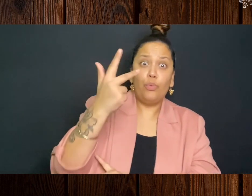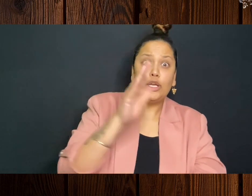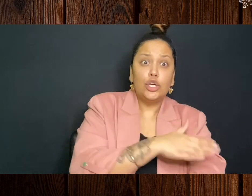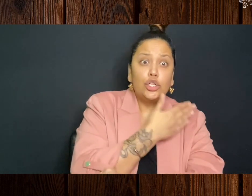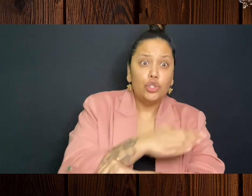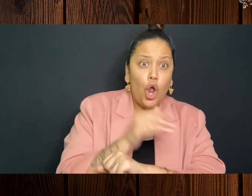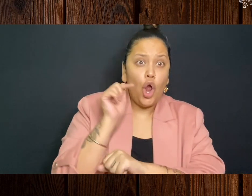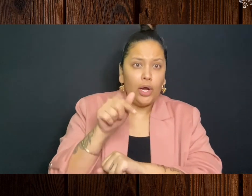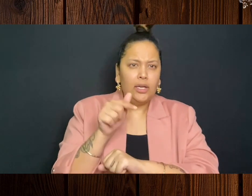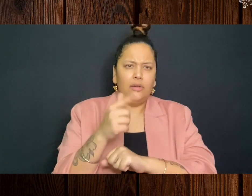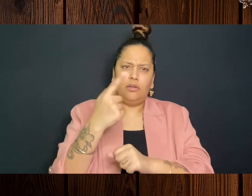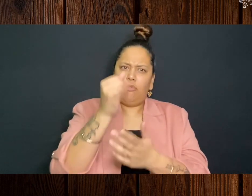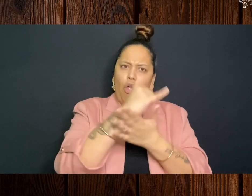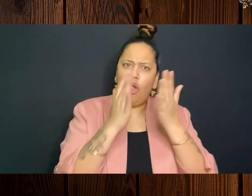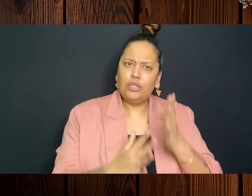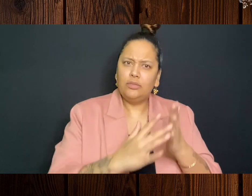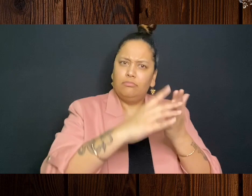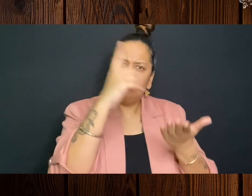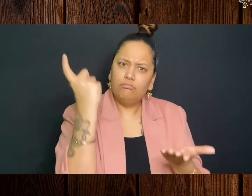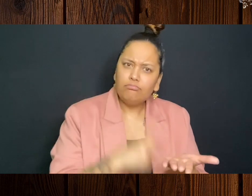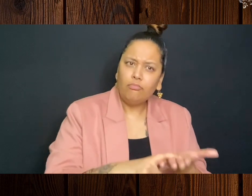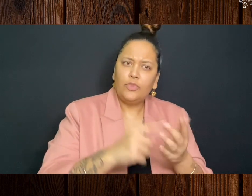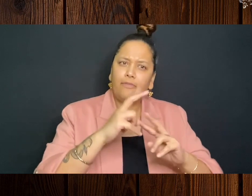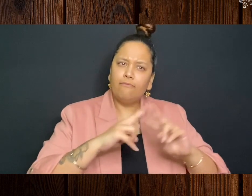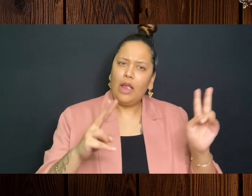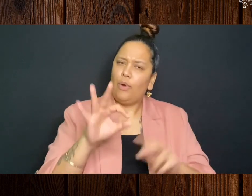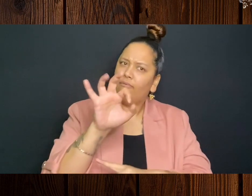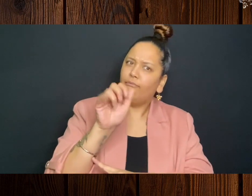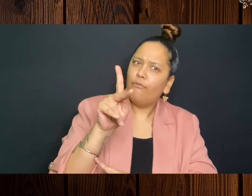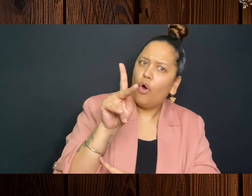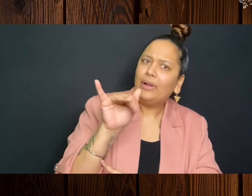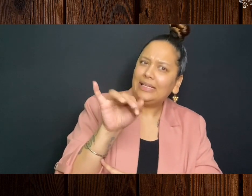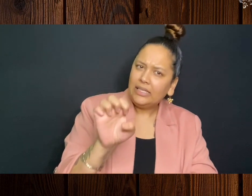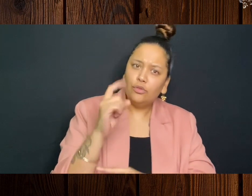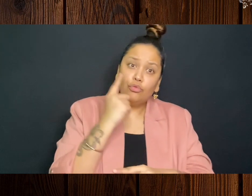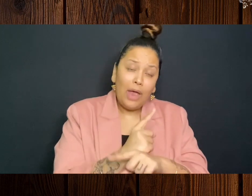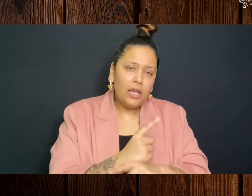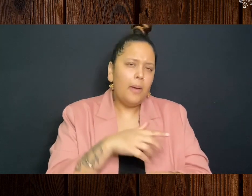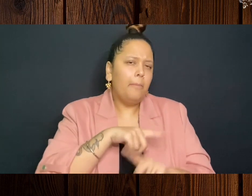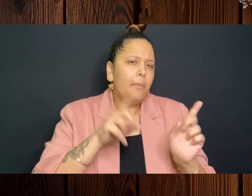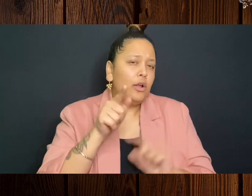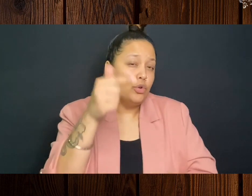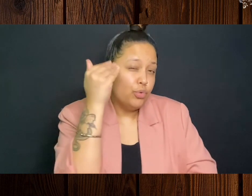this artist’s record, were all very folkie. Right. And you know this